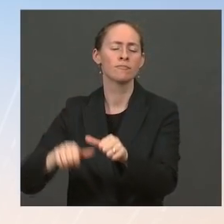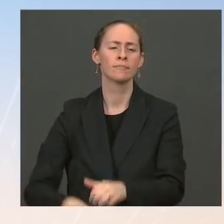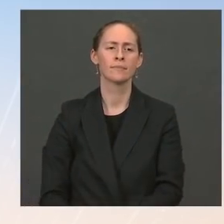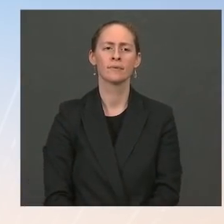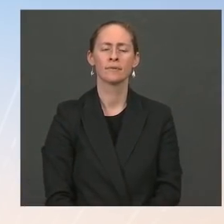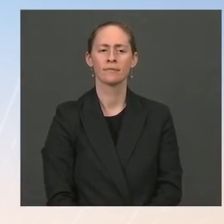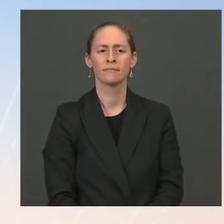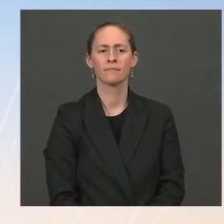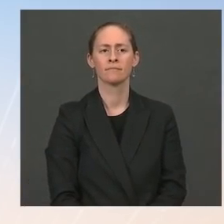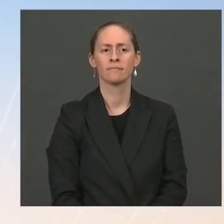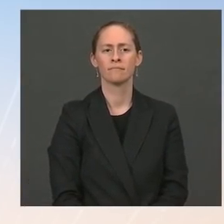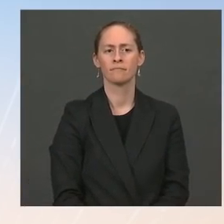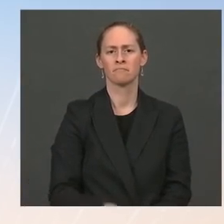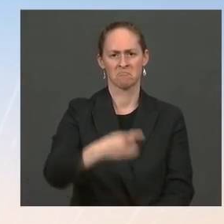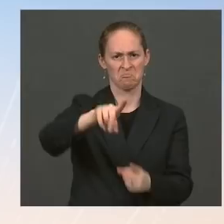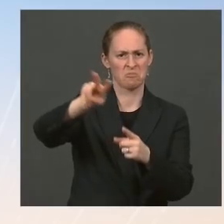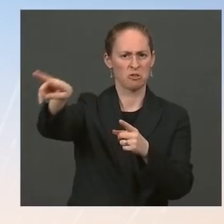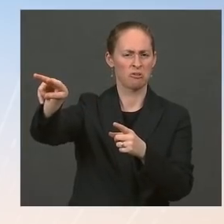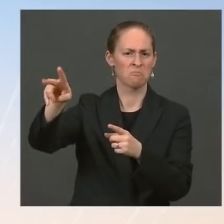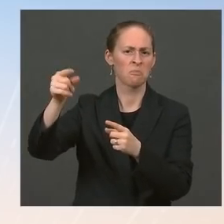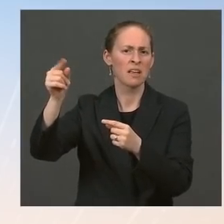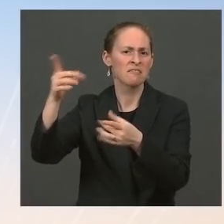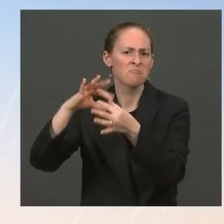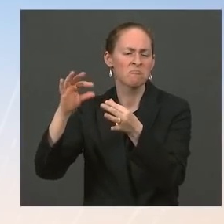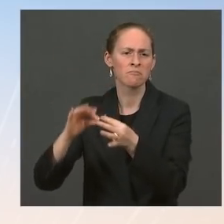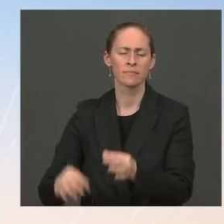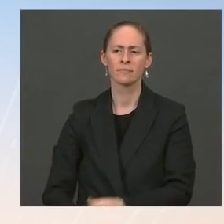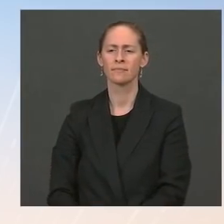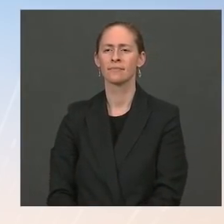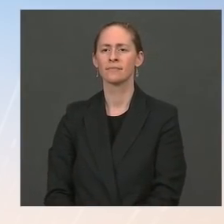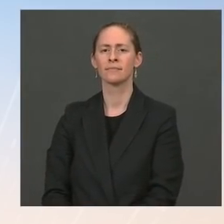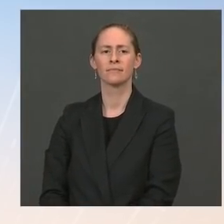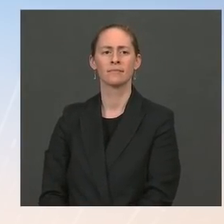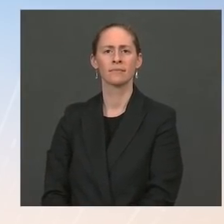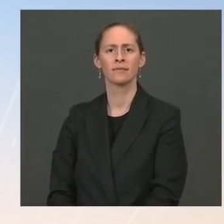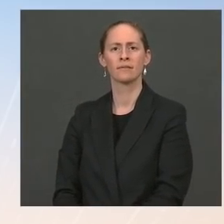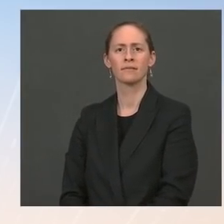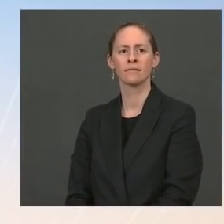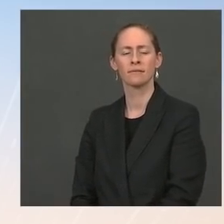Go ahead, Katie. The Press: Thanks, Jen. How do you have a summit where migration is one of the major issues